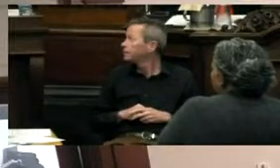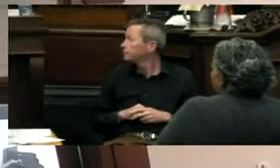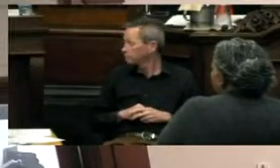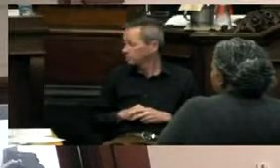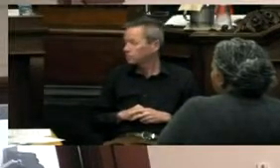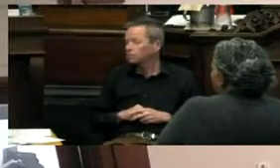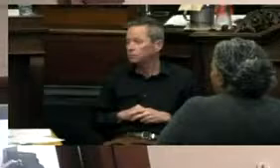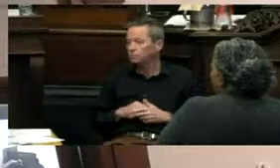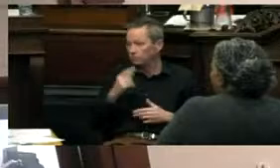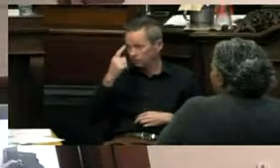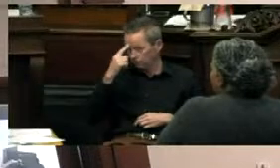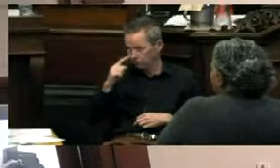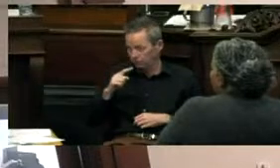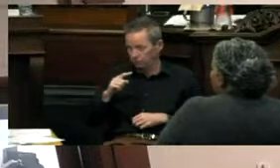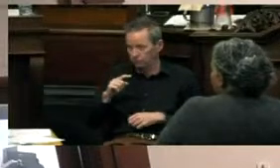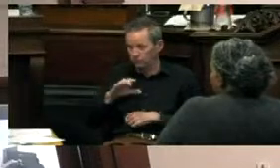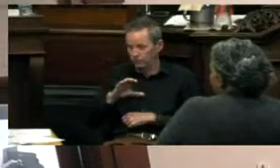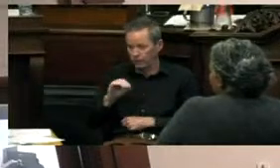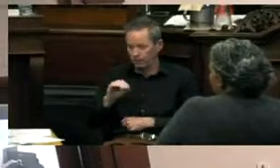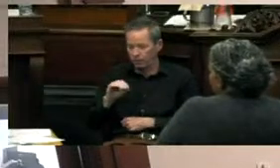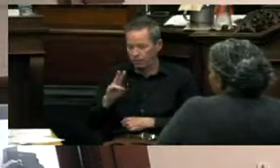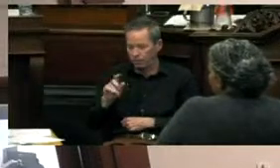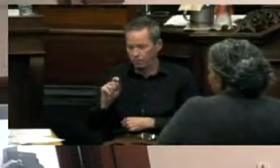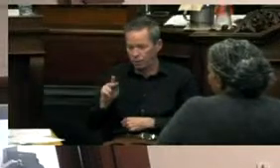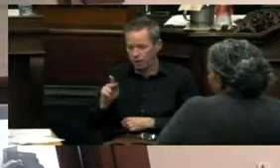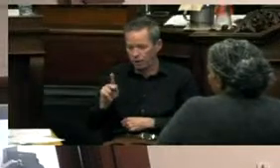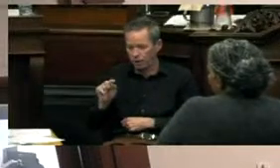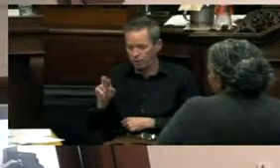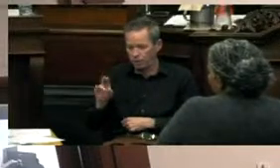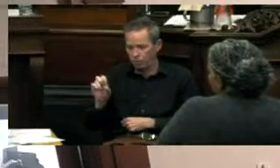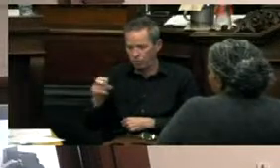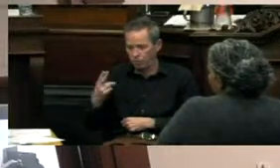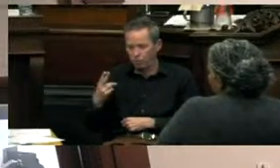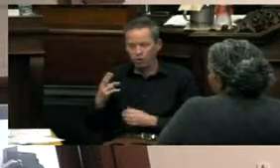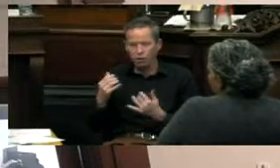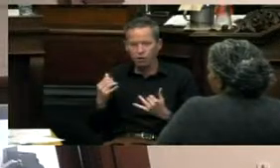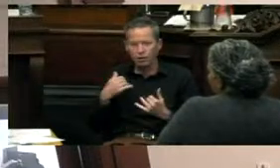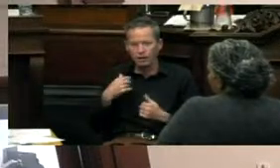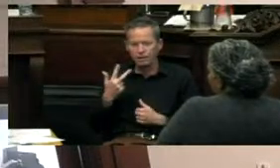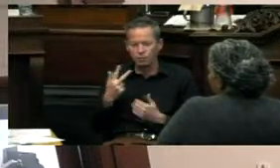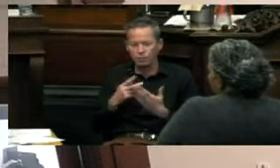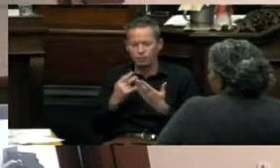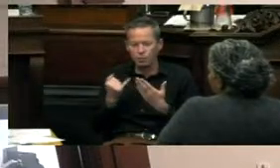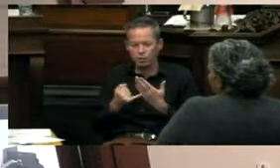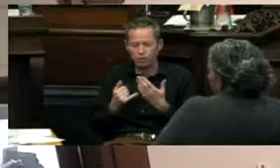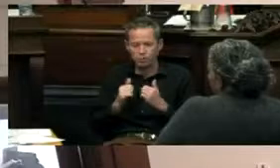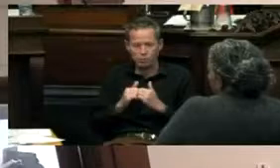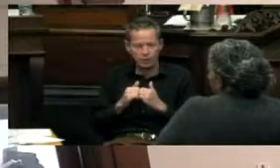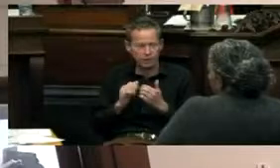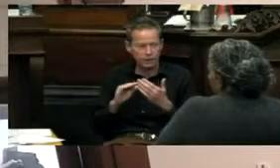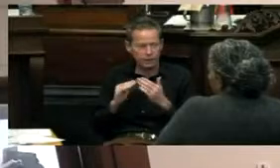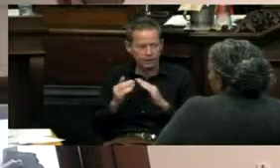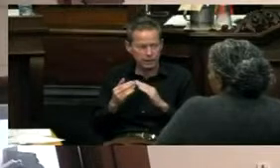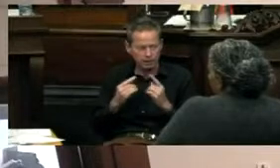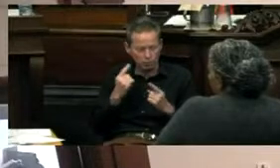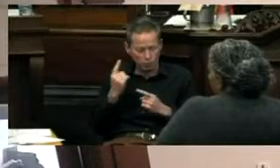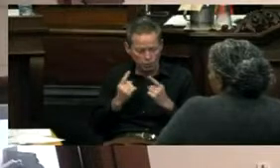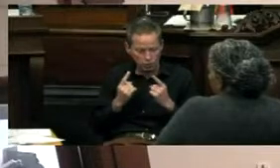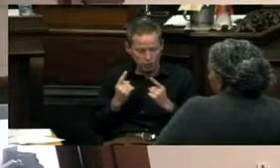community relations. For the company breakthrough, I noticed